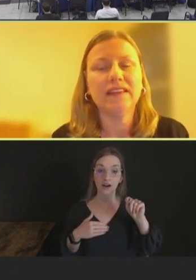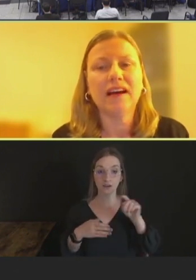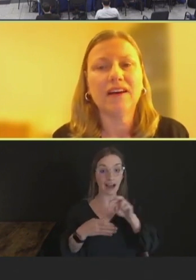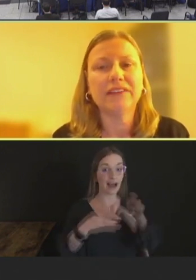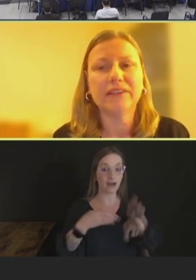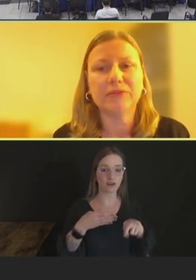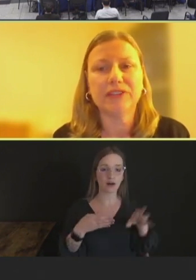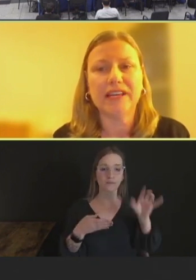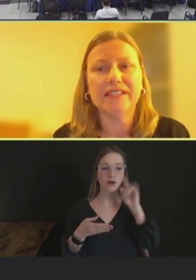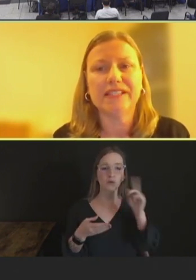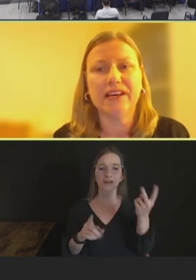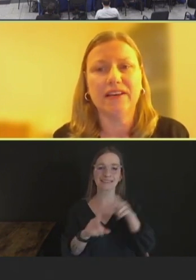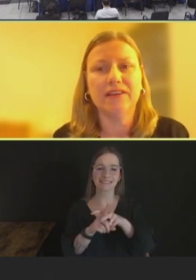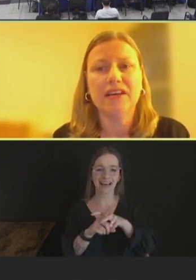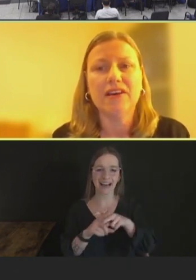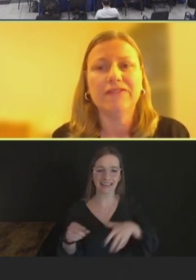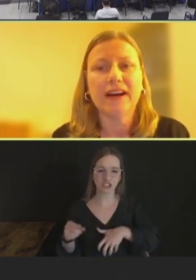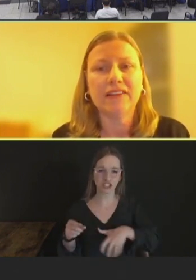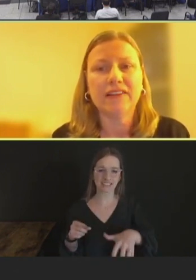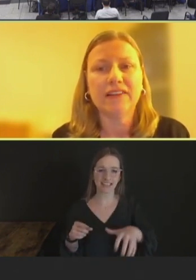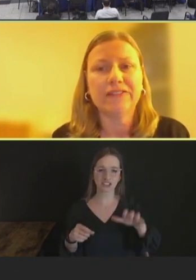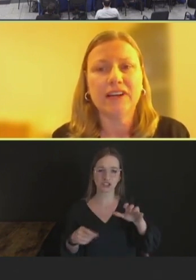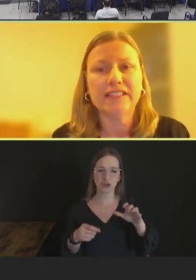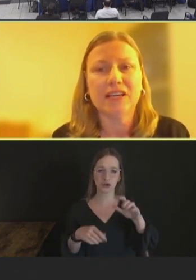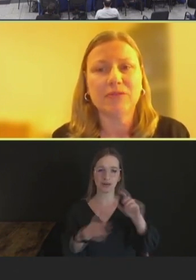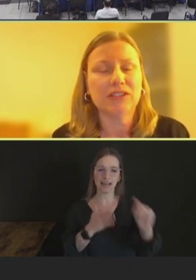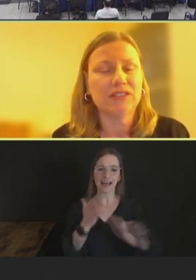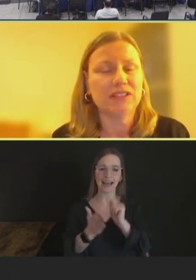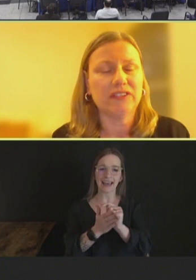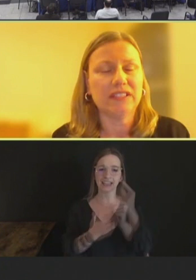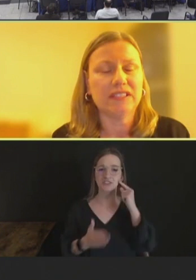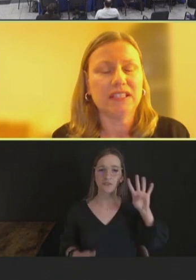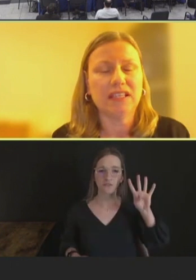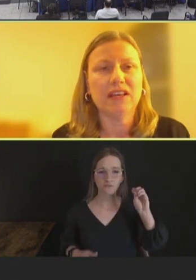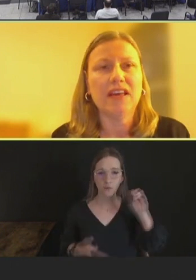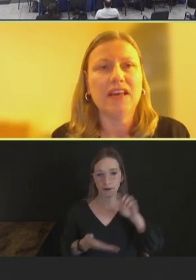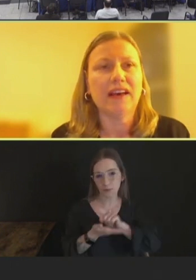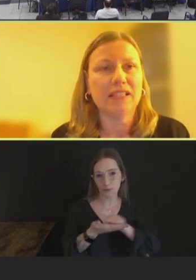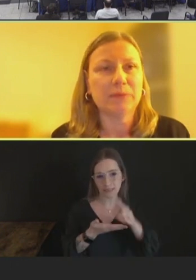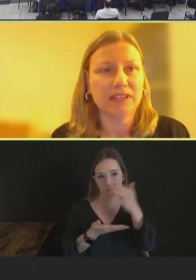And then the algorithm creates a file for us that we use in the VSD that has pregnancy